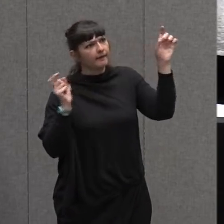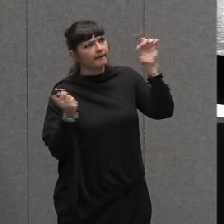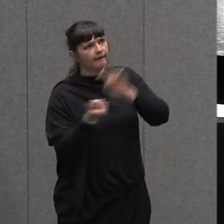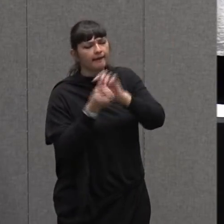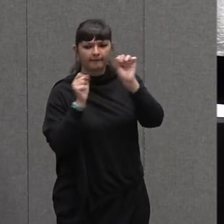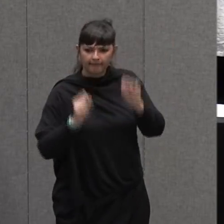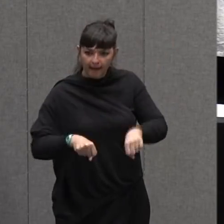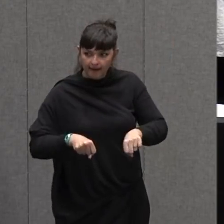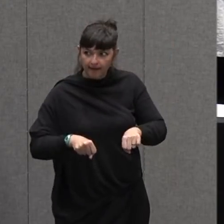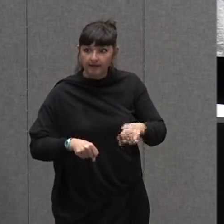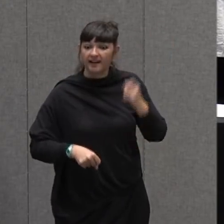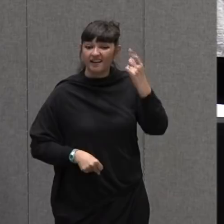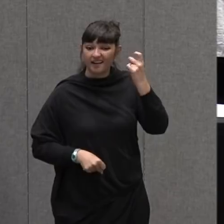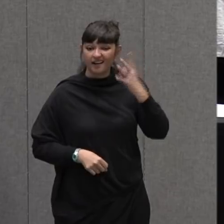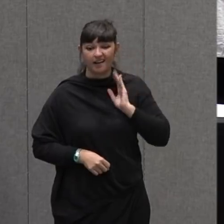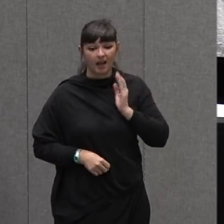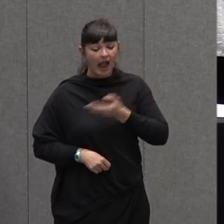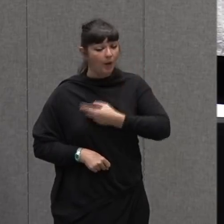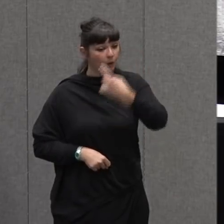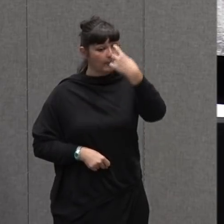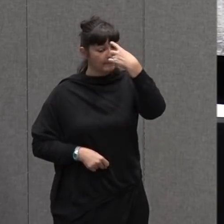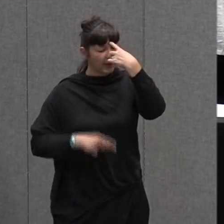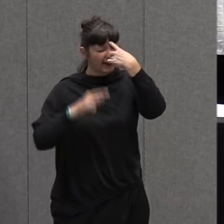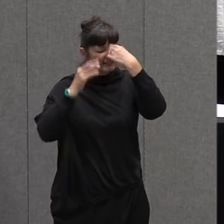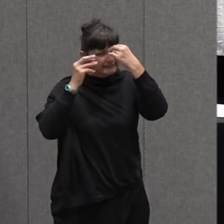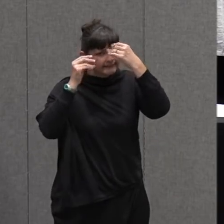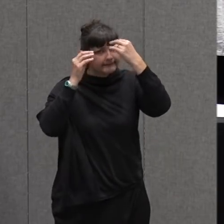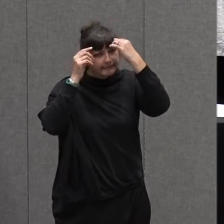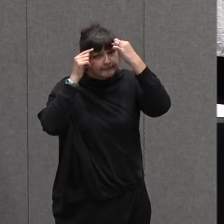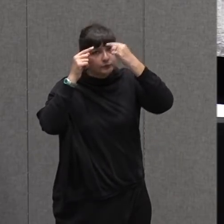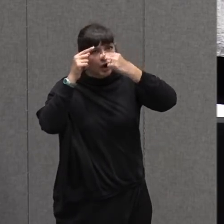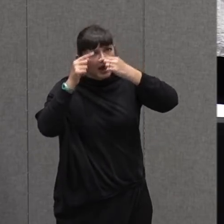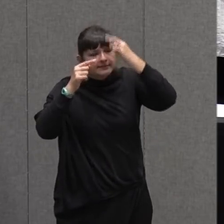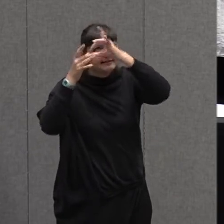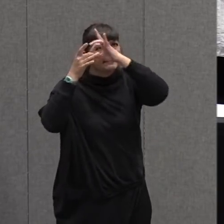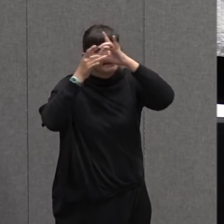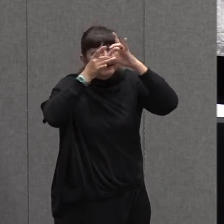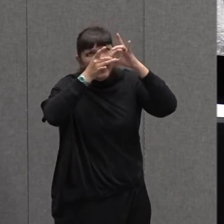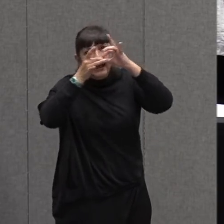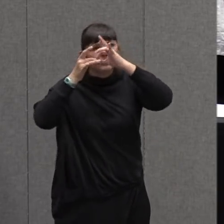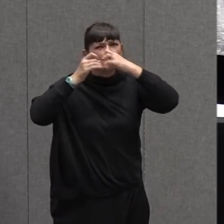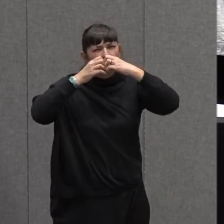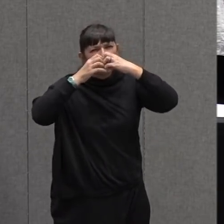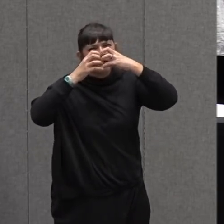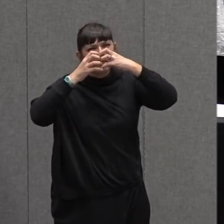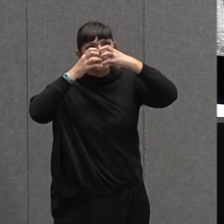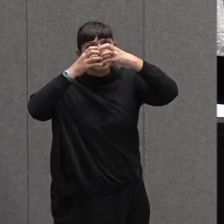our brain is starting to process that information and start to make connections and it starts to go, hmm,